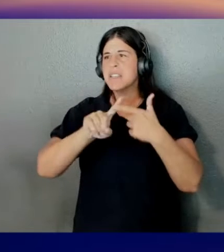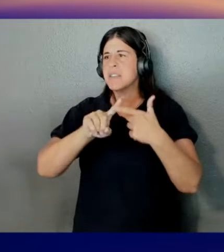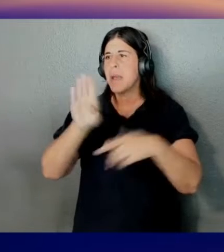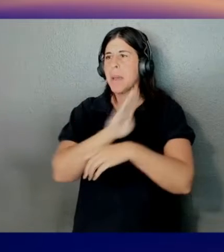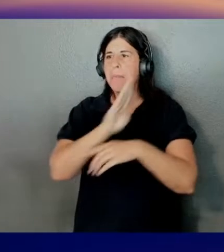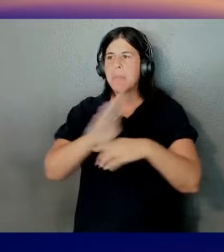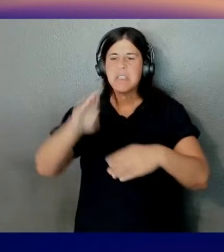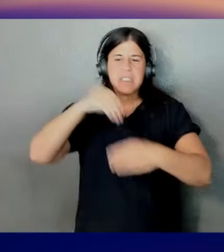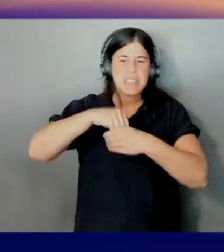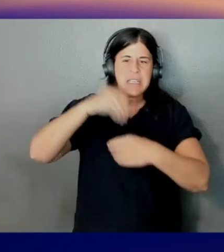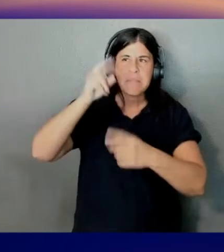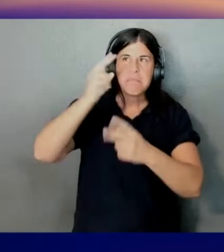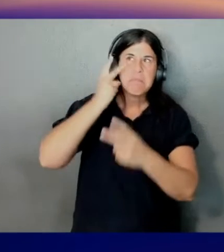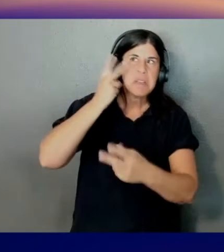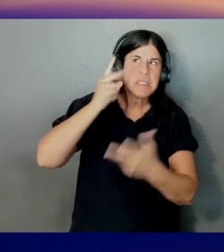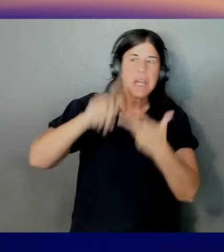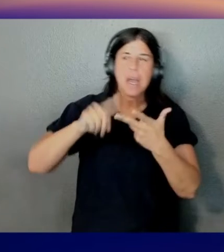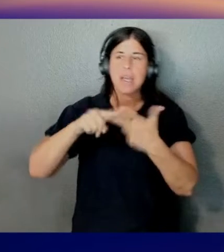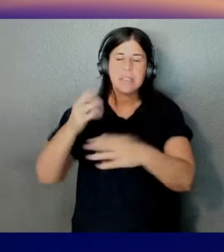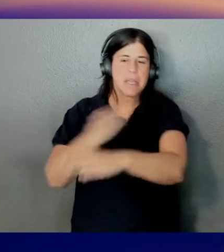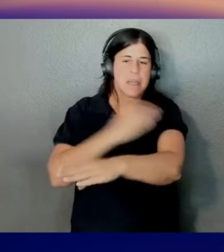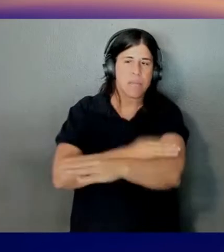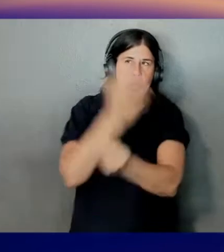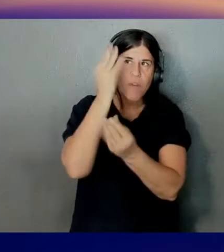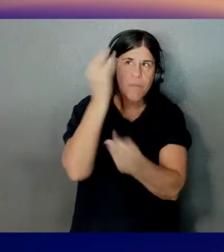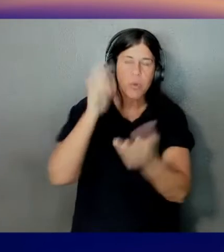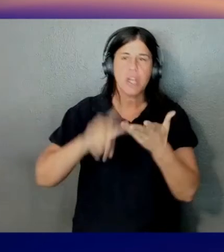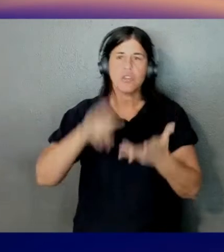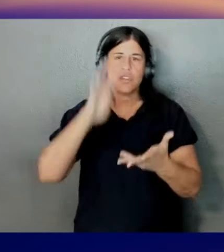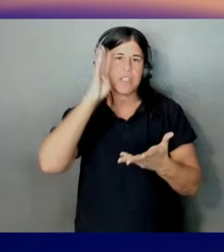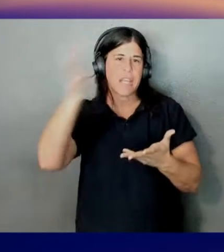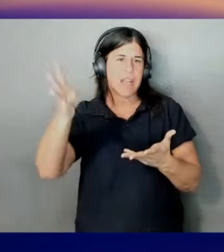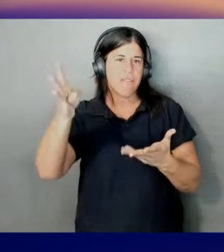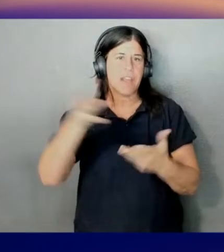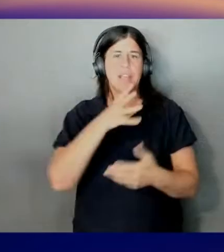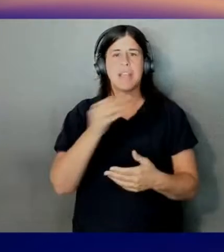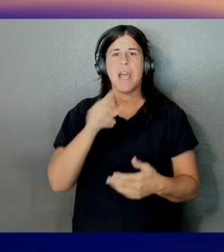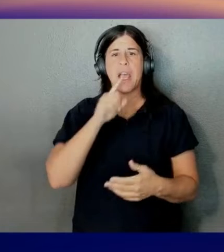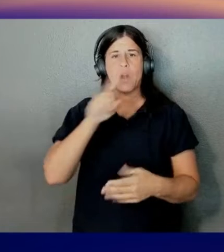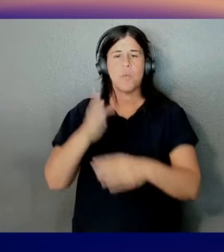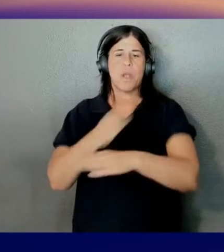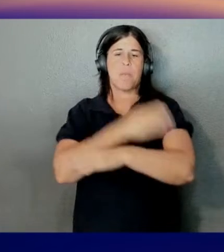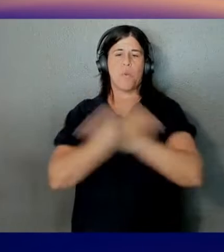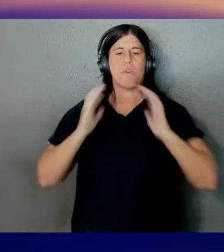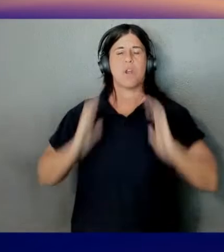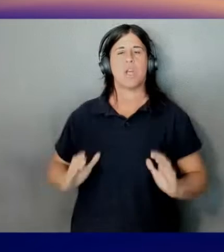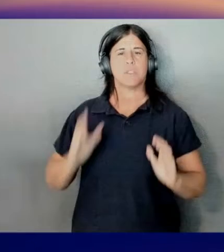improve their operations, innovate and improve customer experience. So,